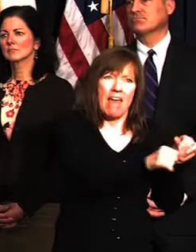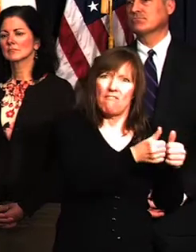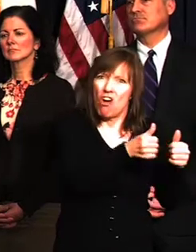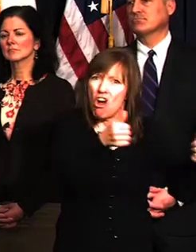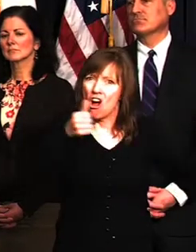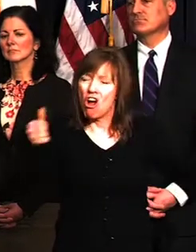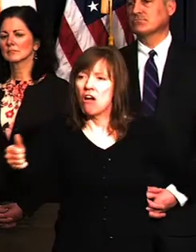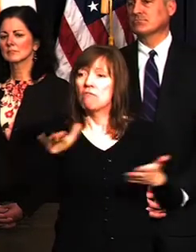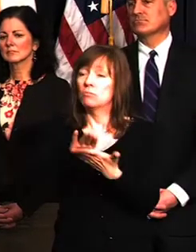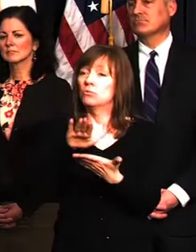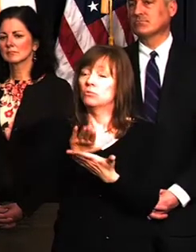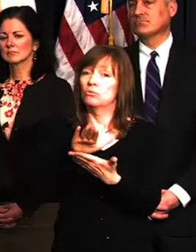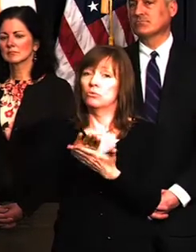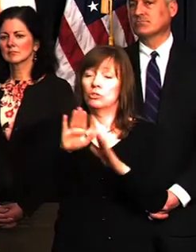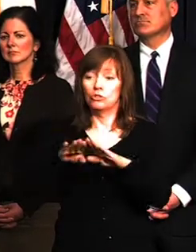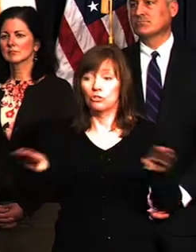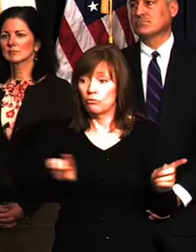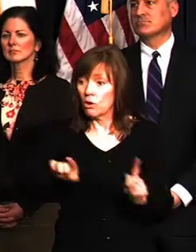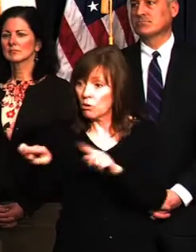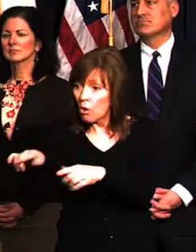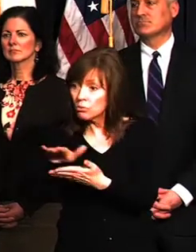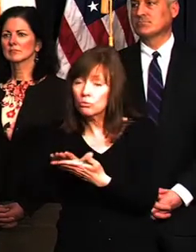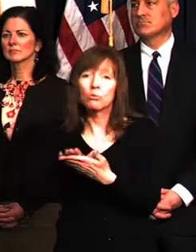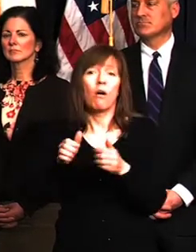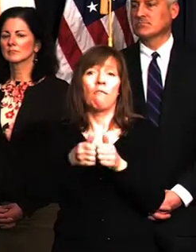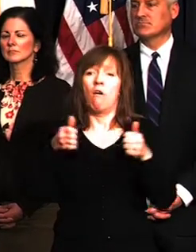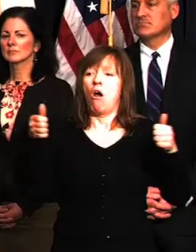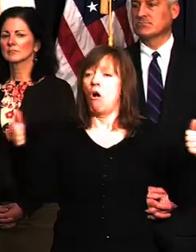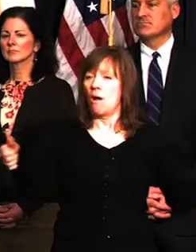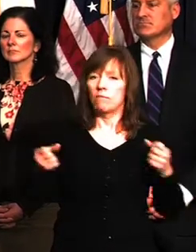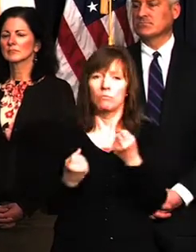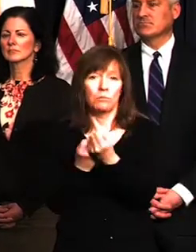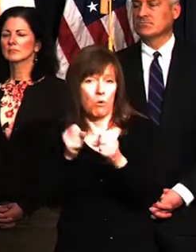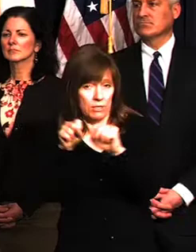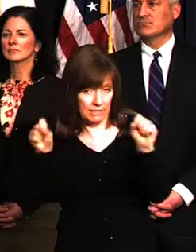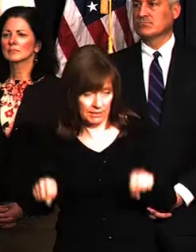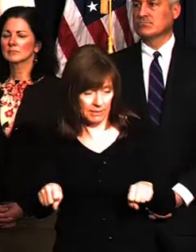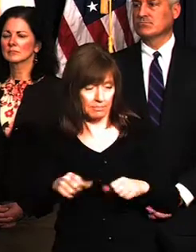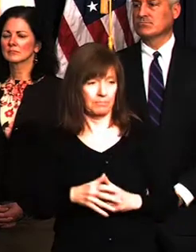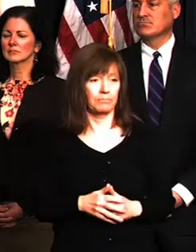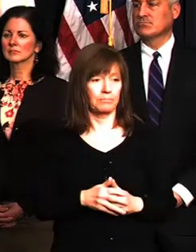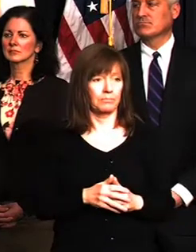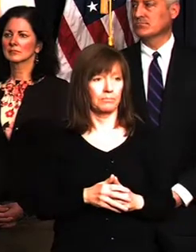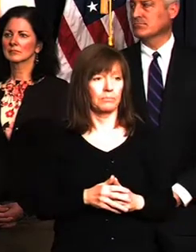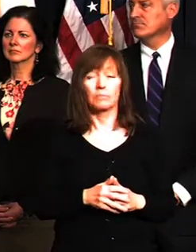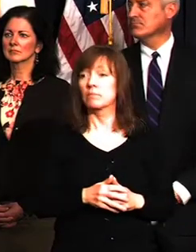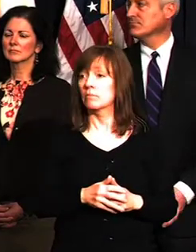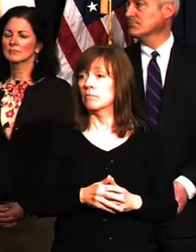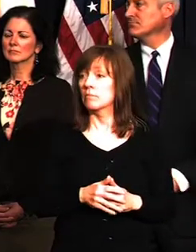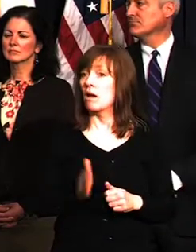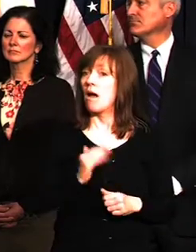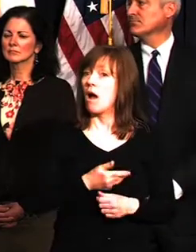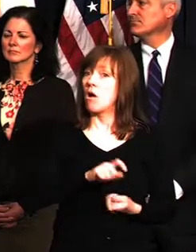attend school and far away from their support system. These reforms will not only cut down